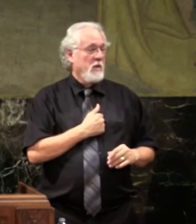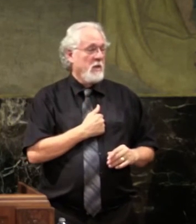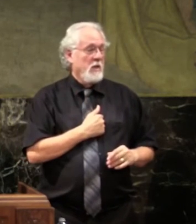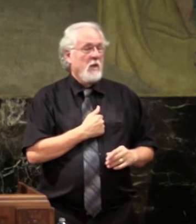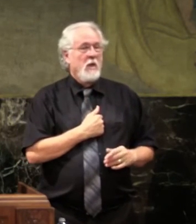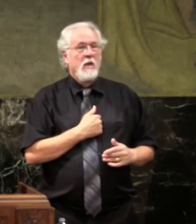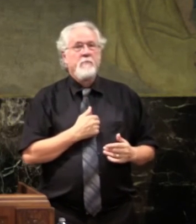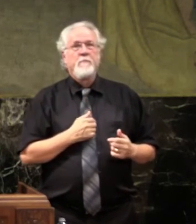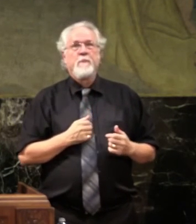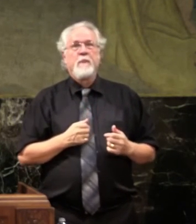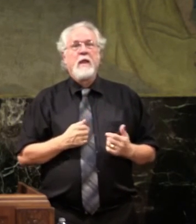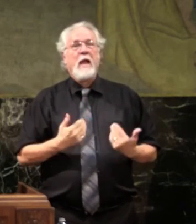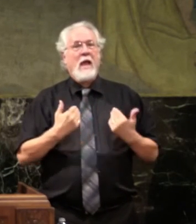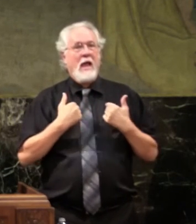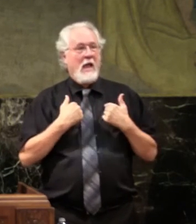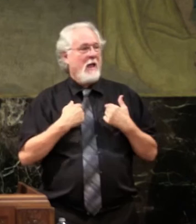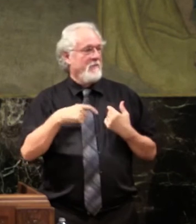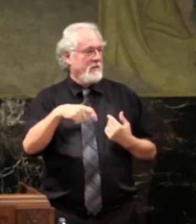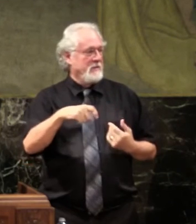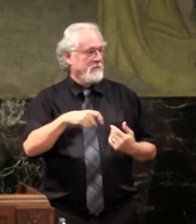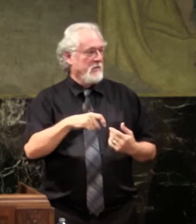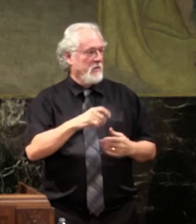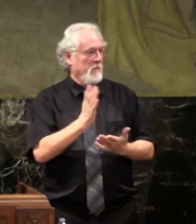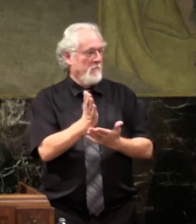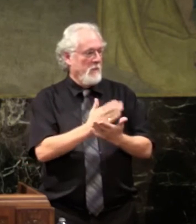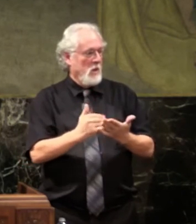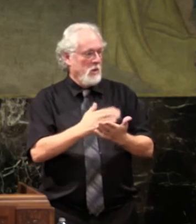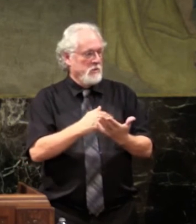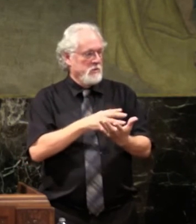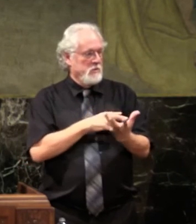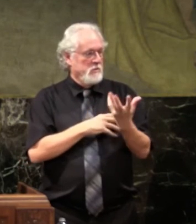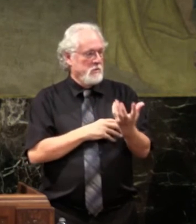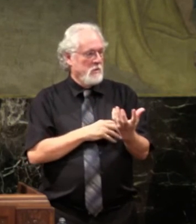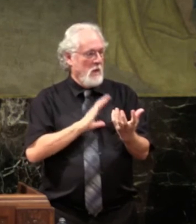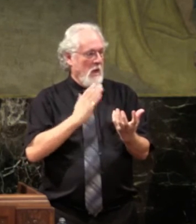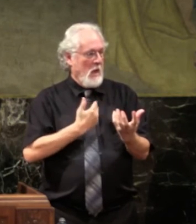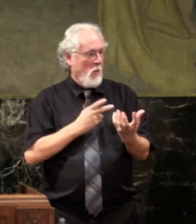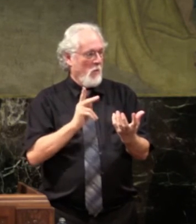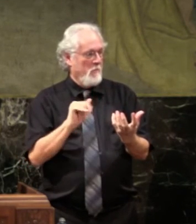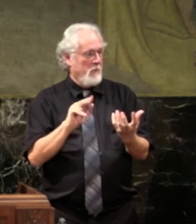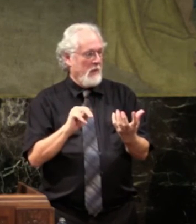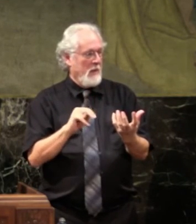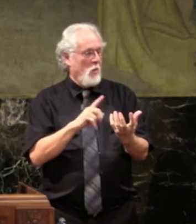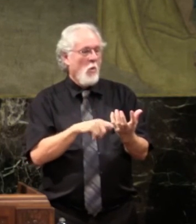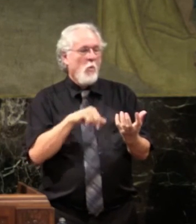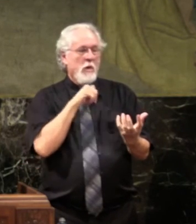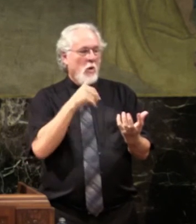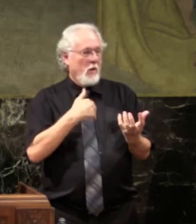the necessary component parts to our plan but we don't have our the dollars